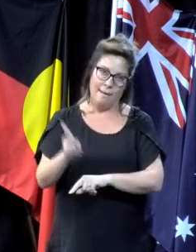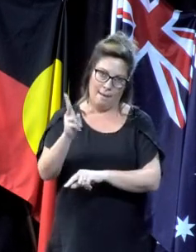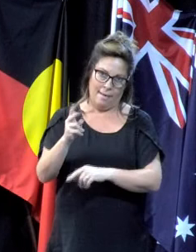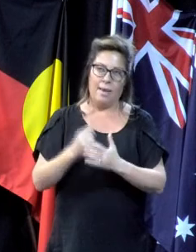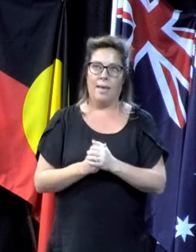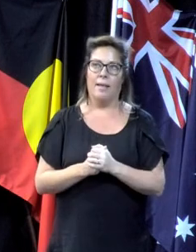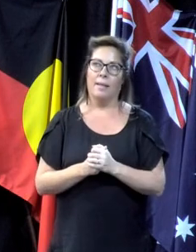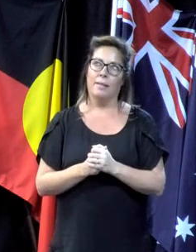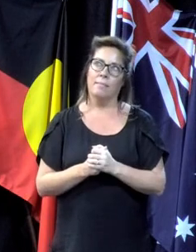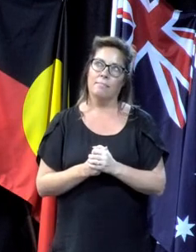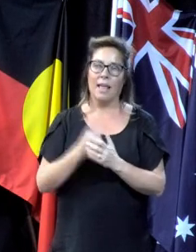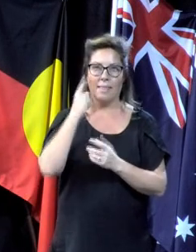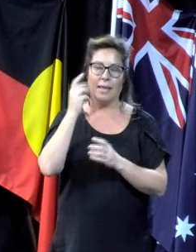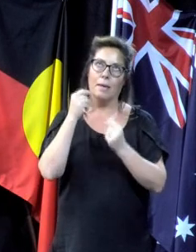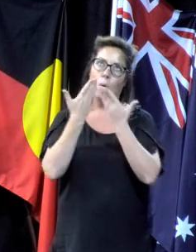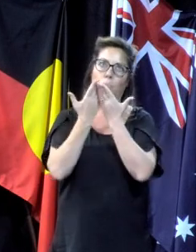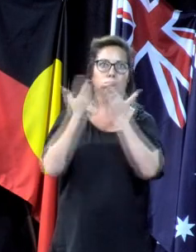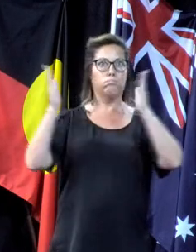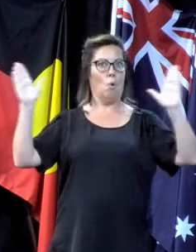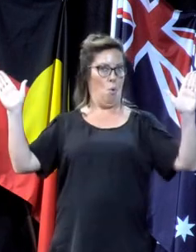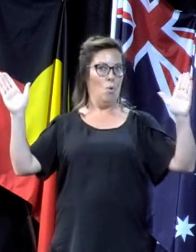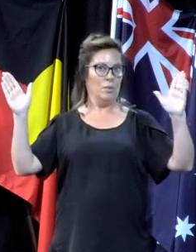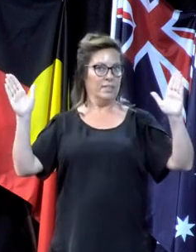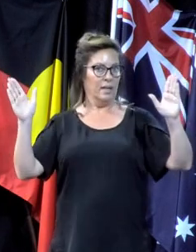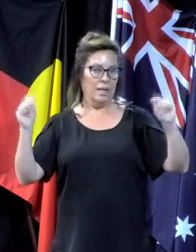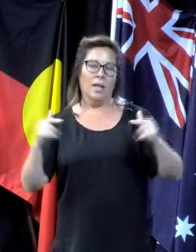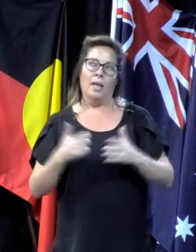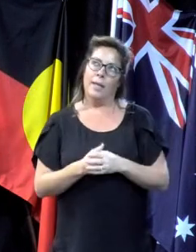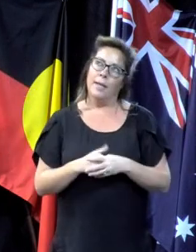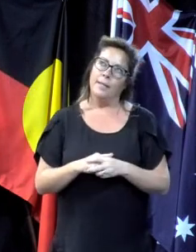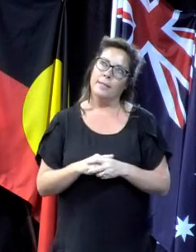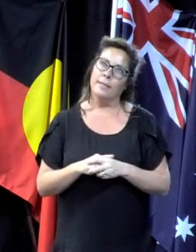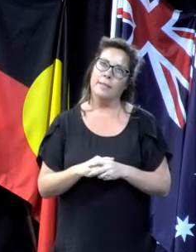holistically, I would like to see that – that there’s a improved community